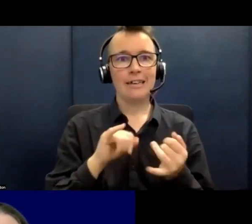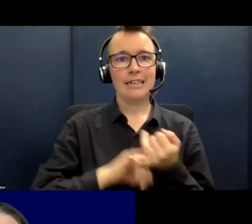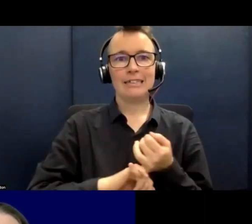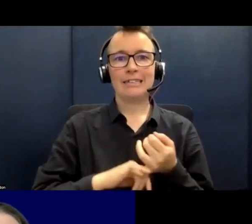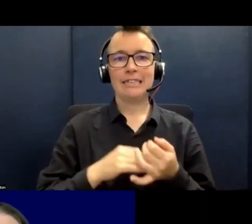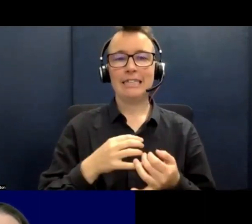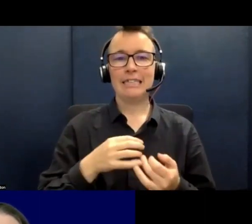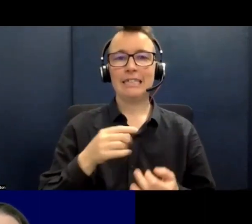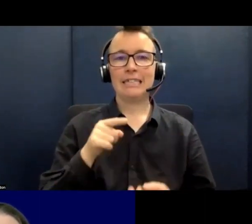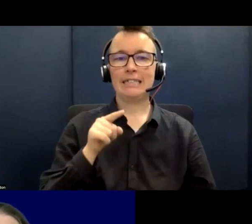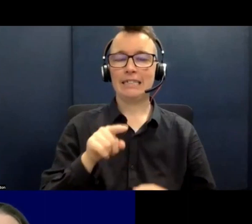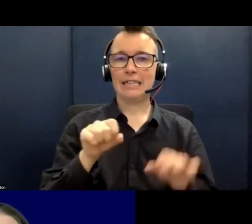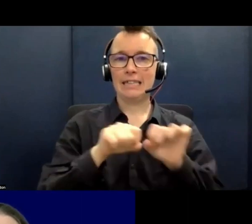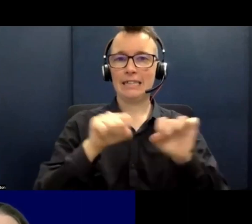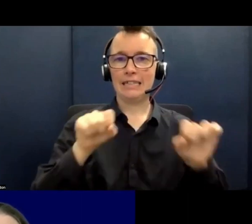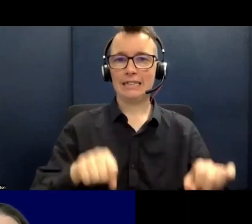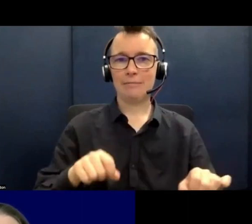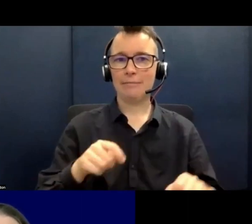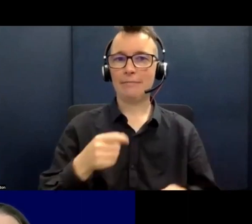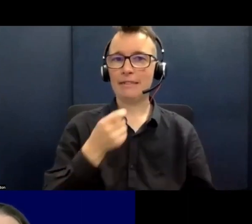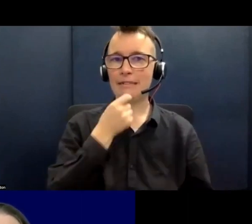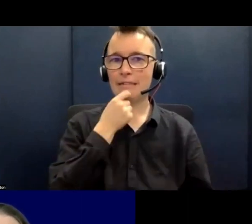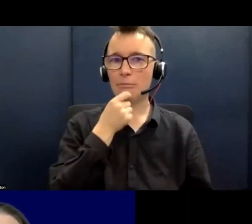that system is just a little bit challenging.